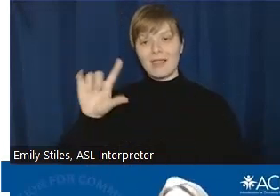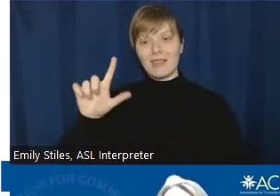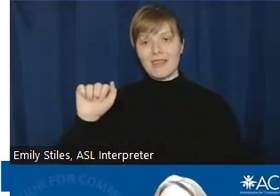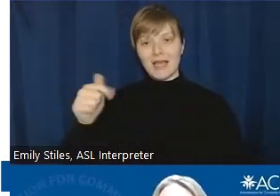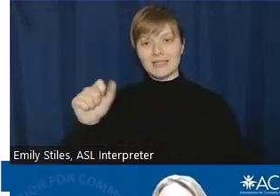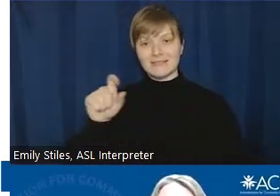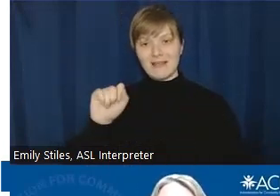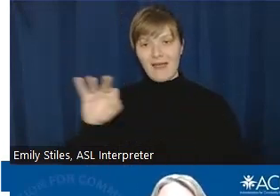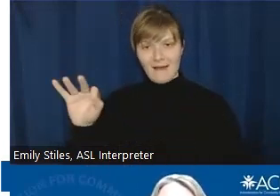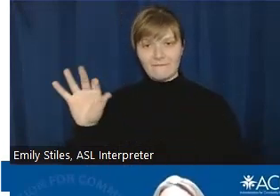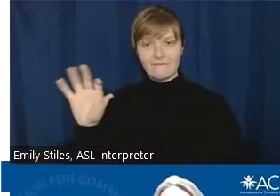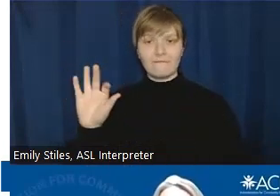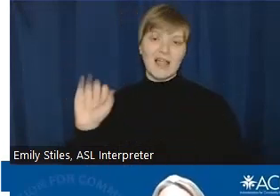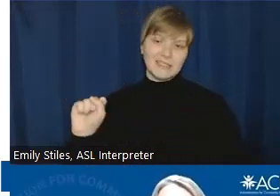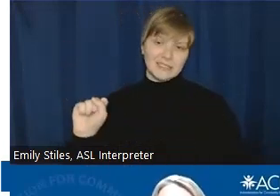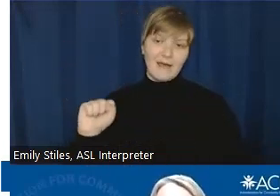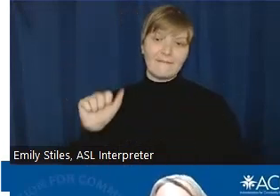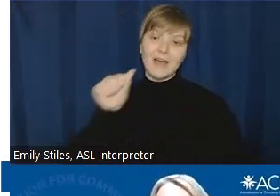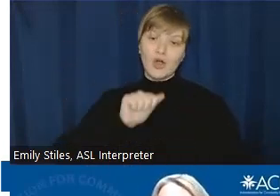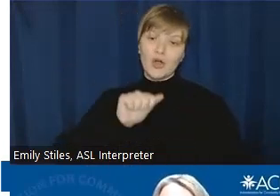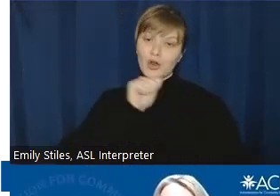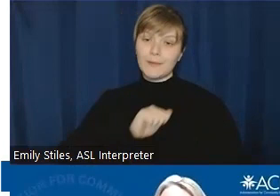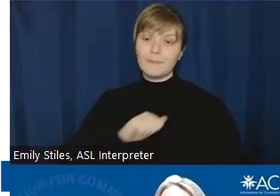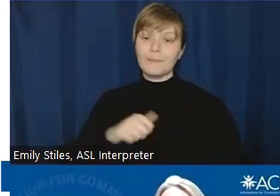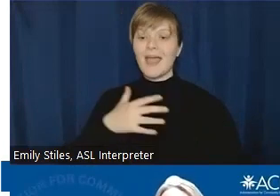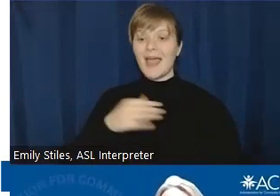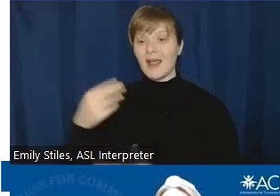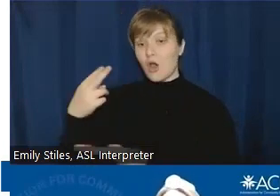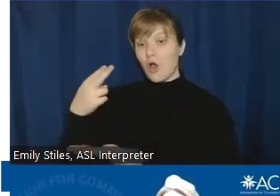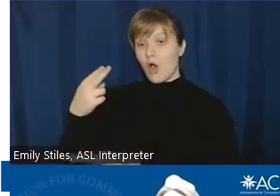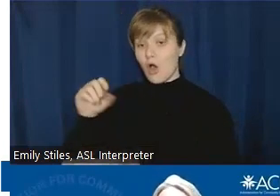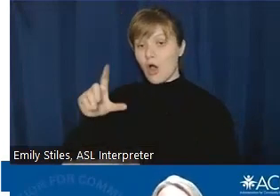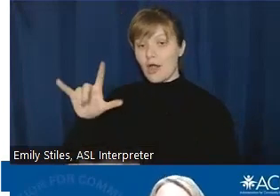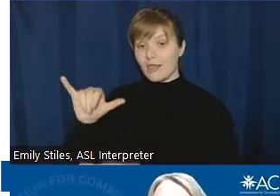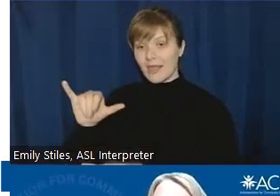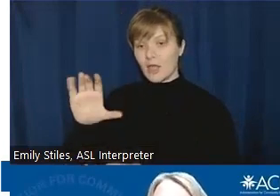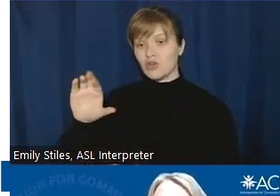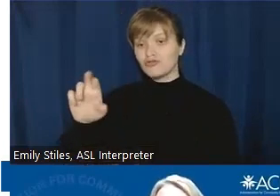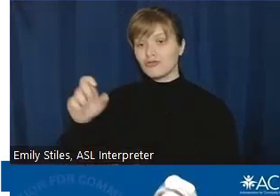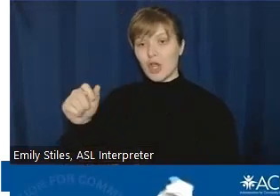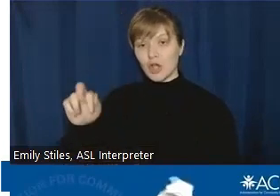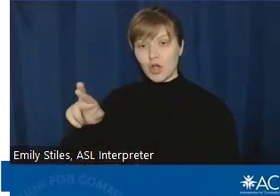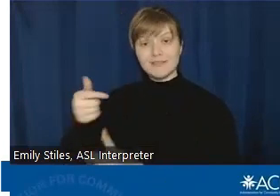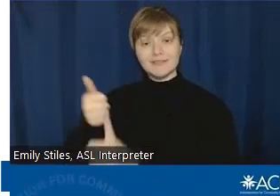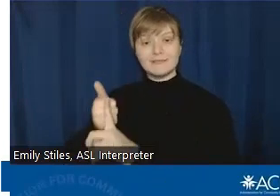Director of Programs for the Flagstaff Shelter Services. Their organizations came together to